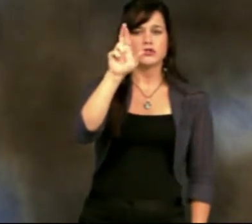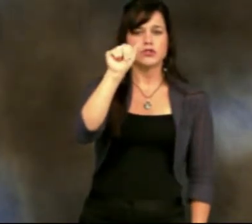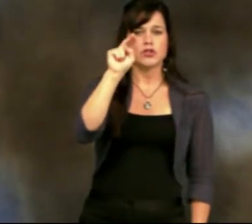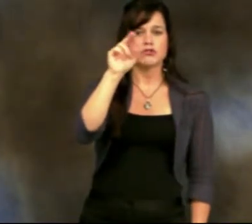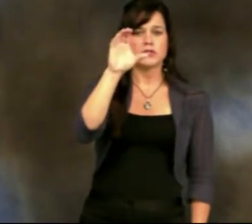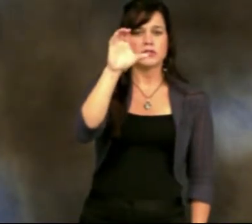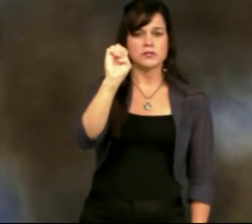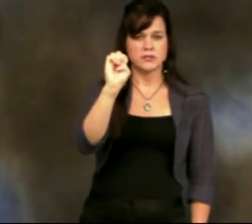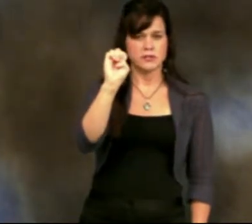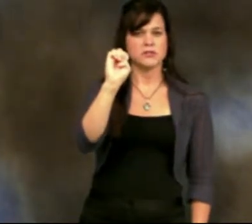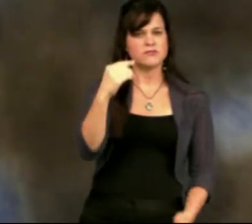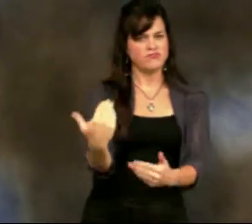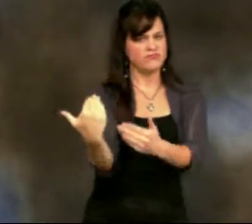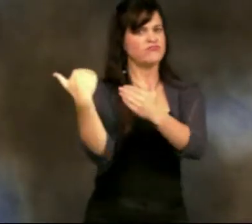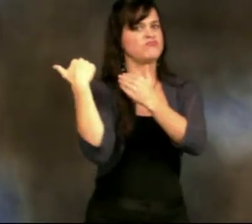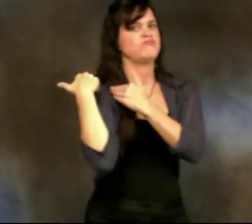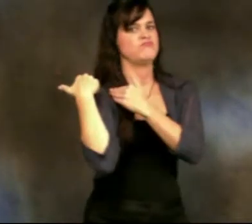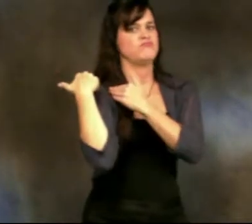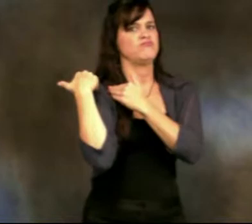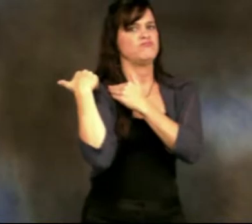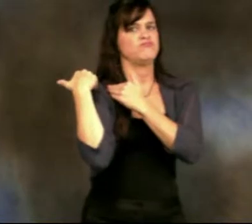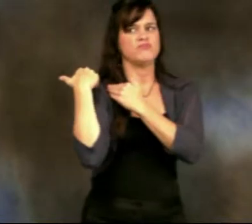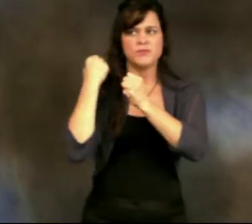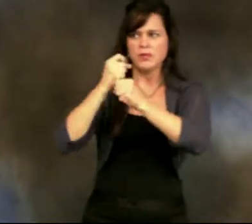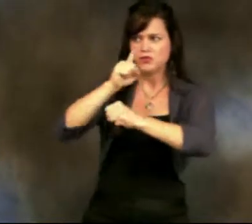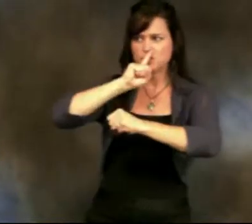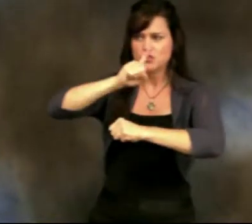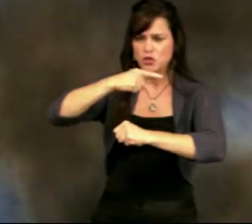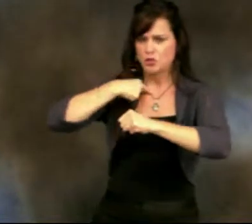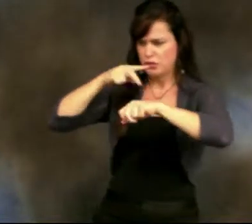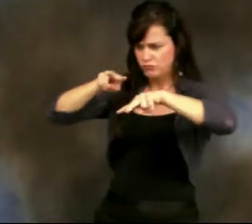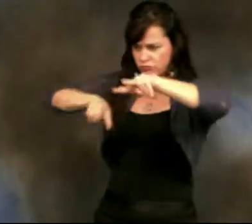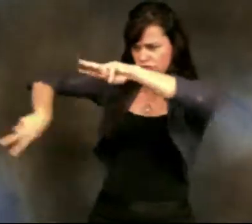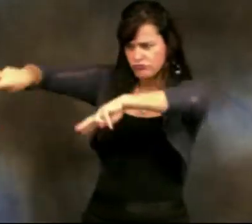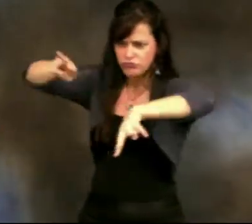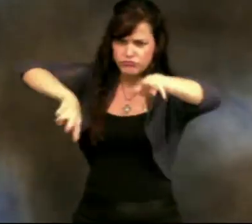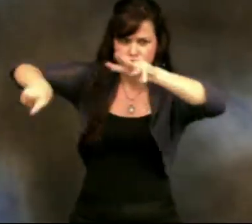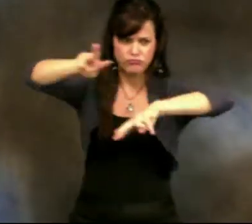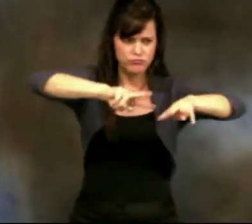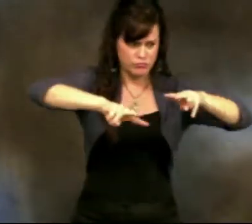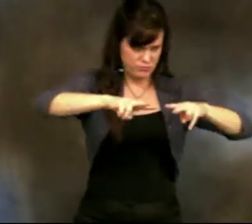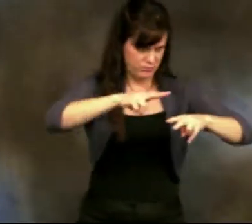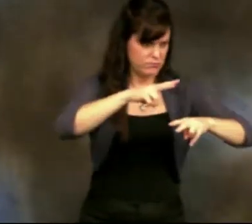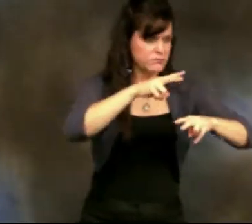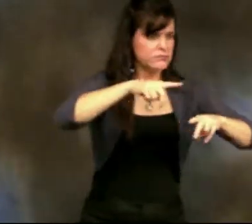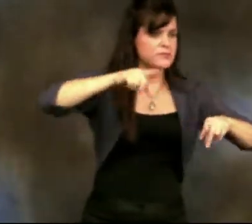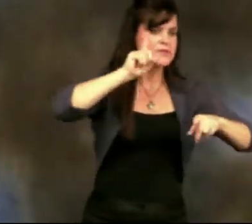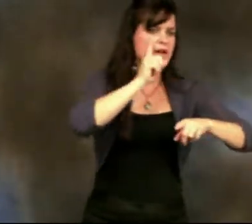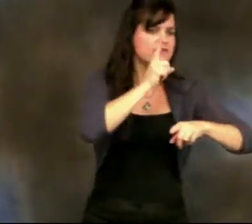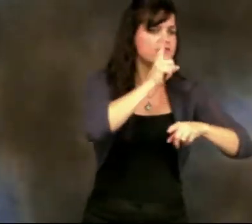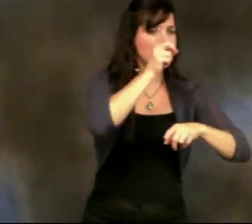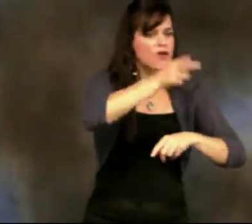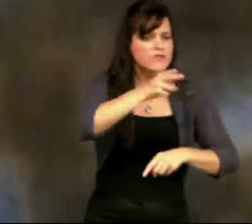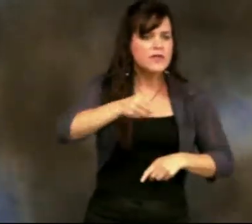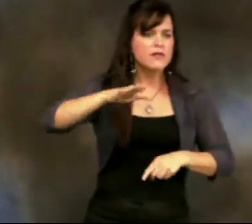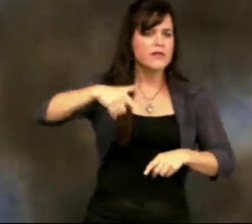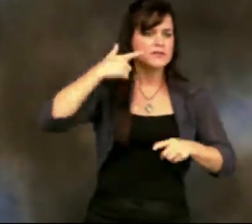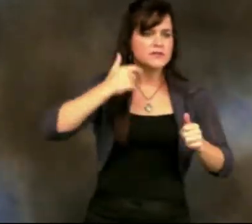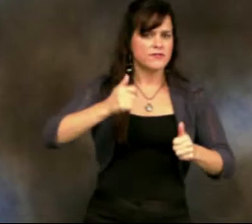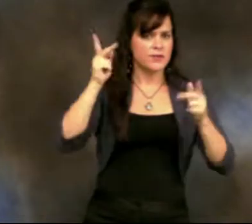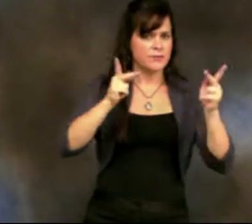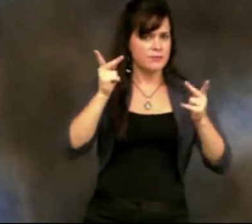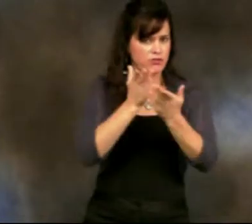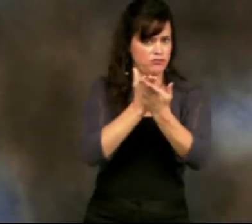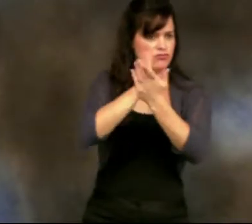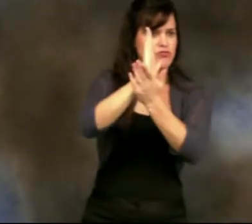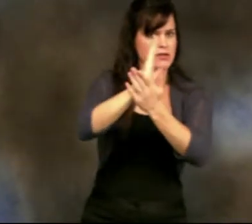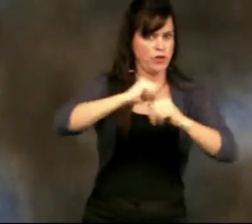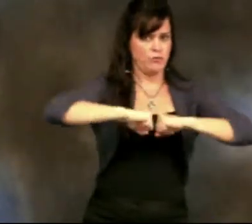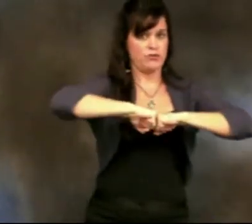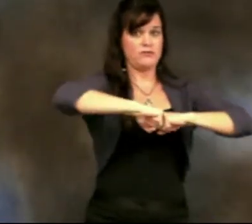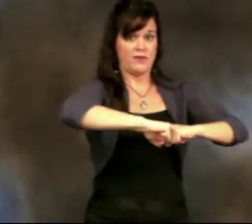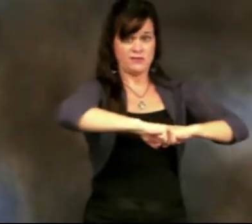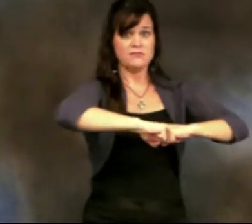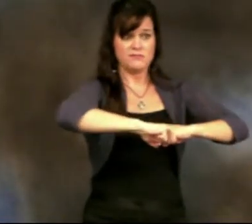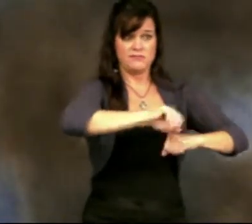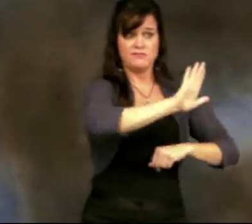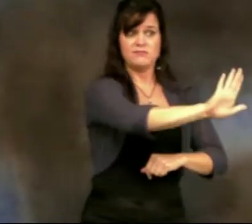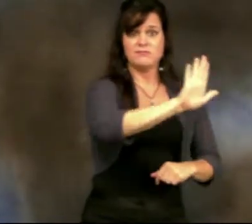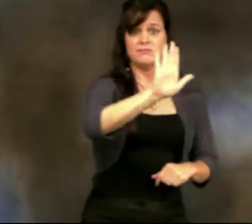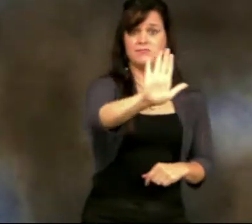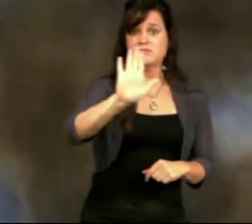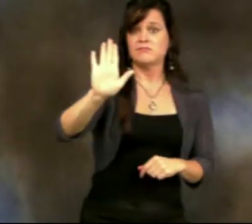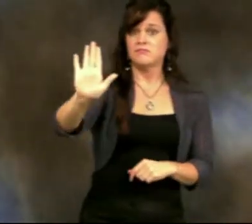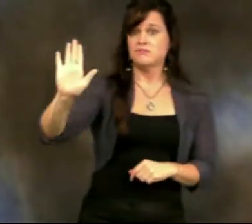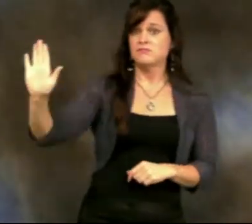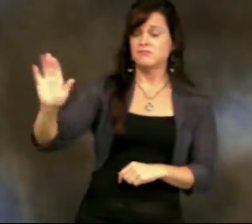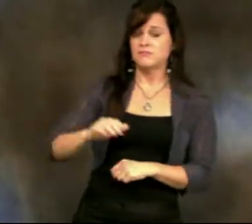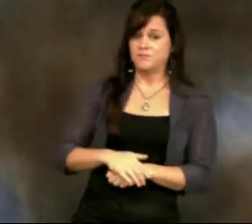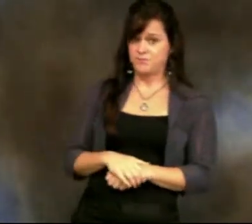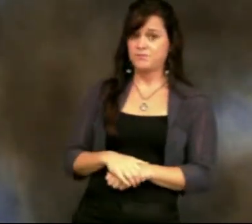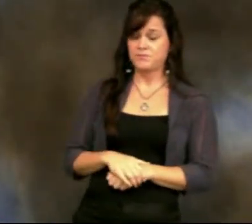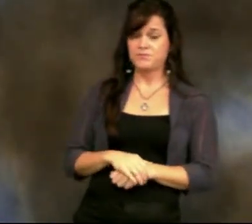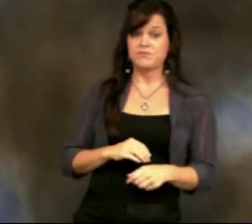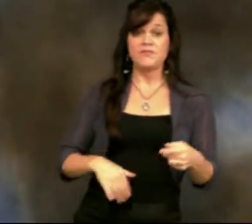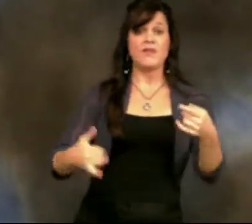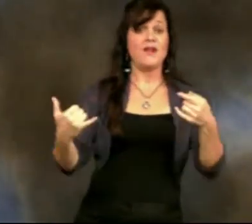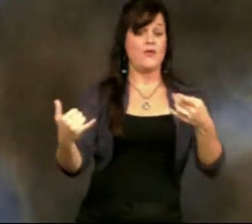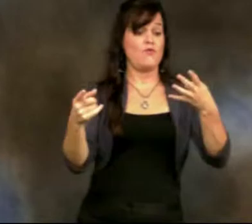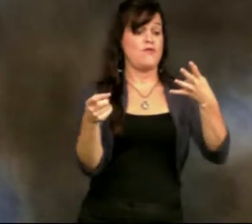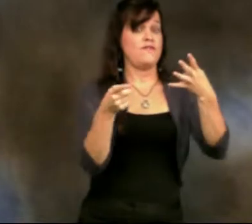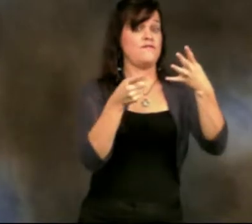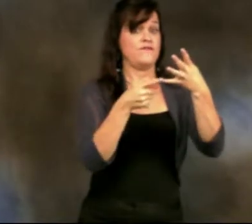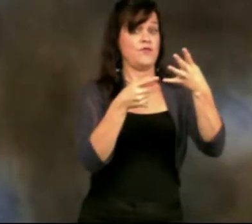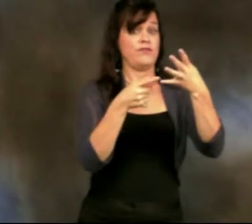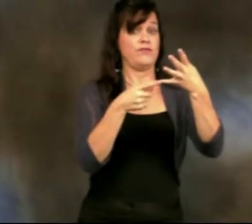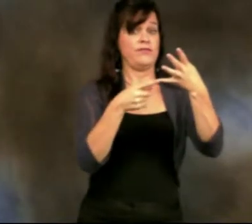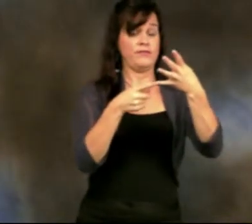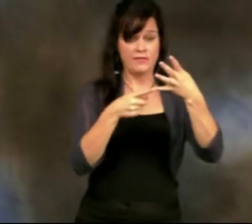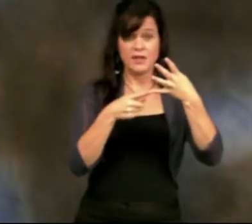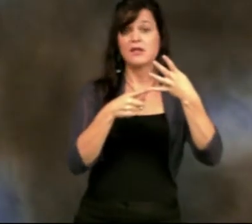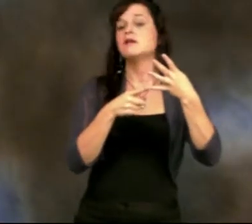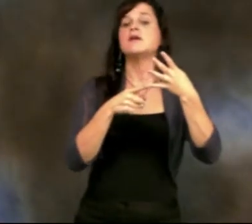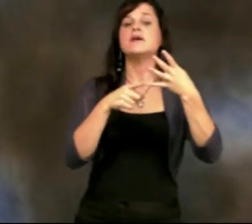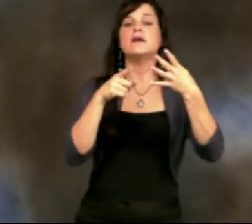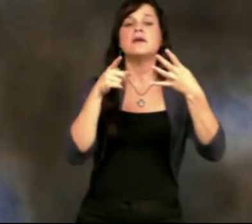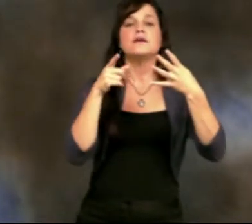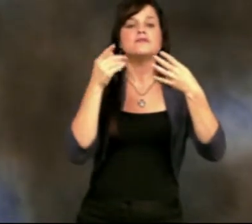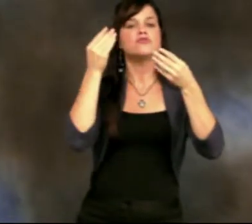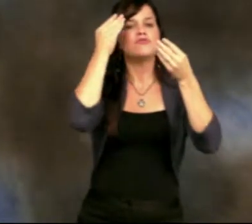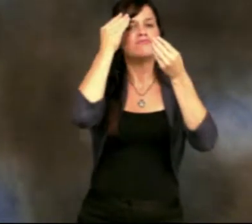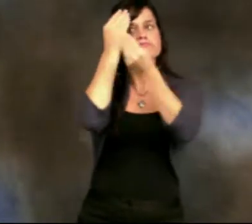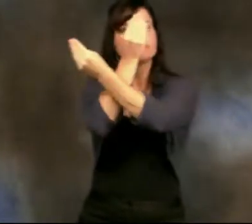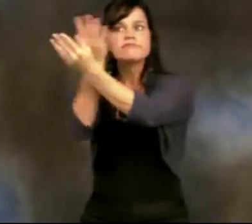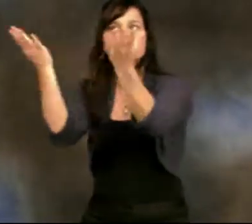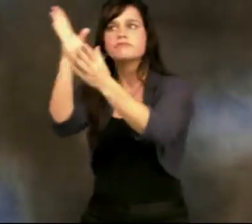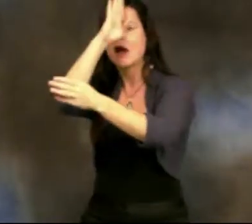and late deafened citizens’ rights are protected in health care settings. The fourth and final